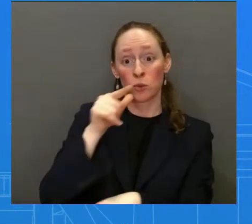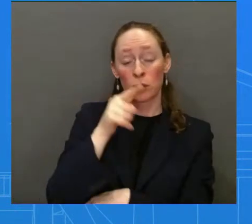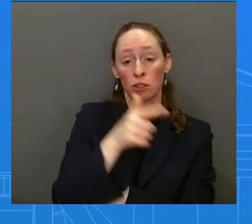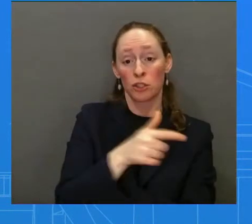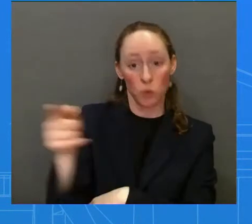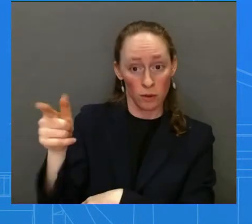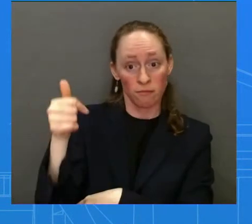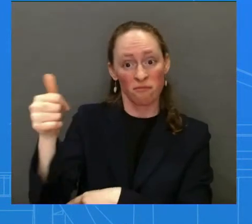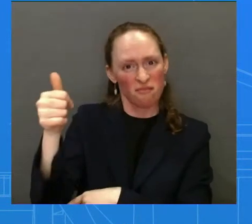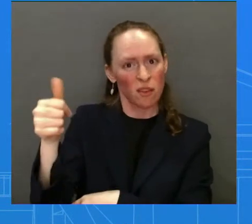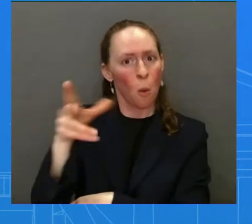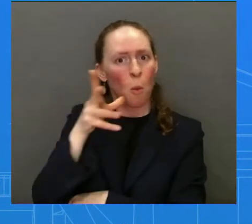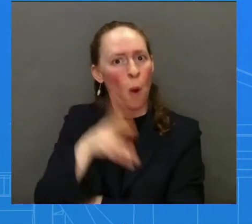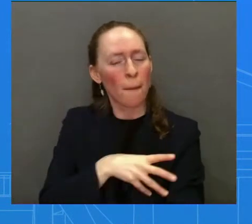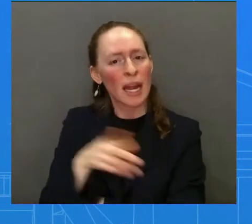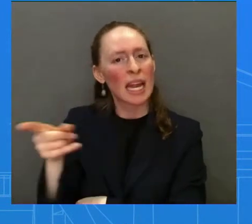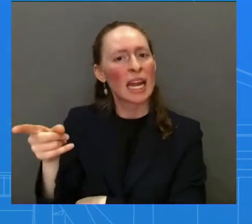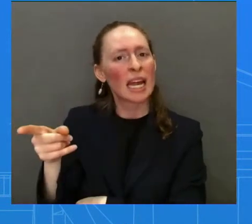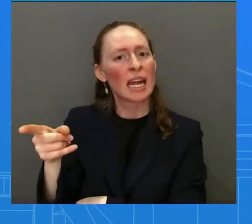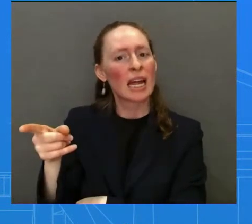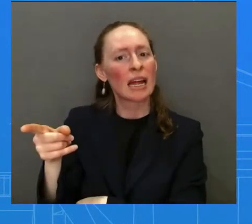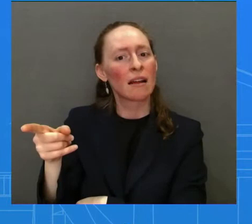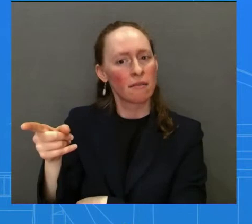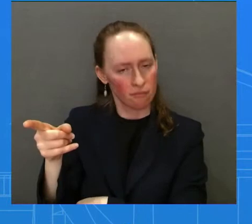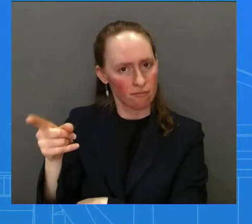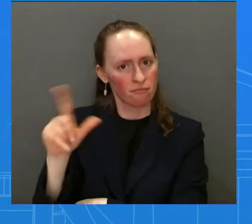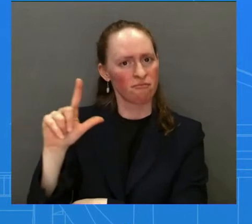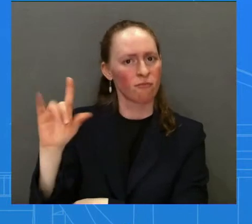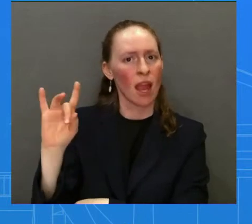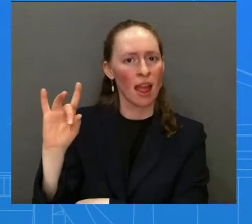Does the President have any expectation